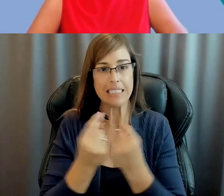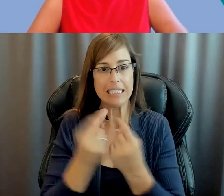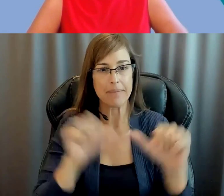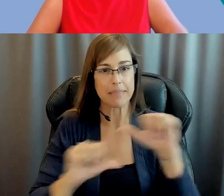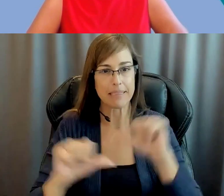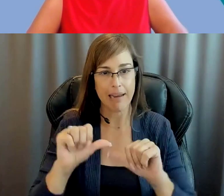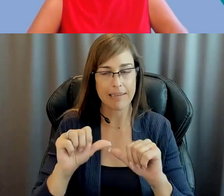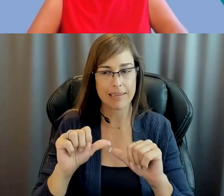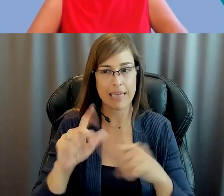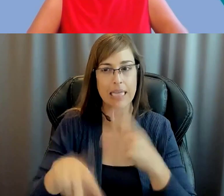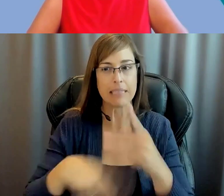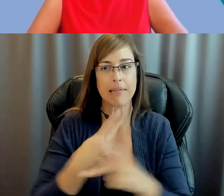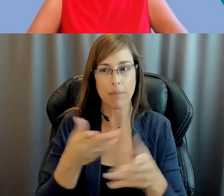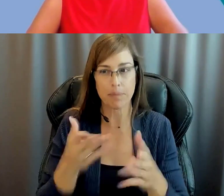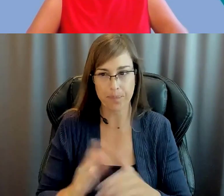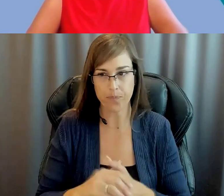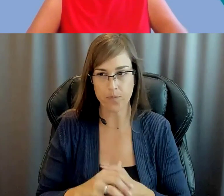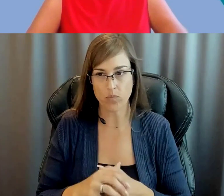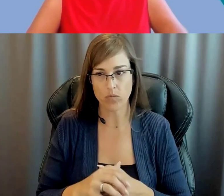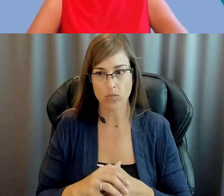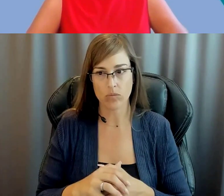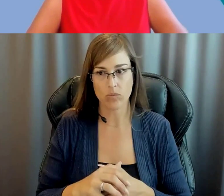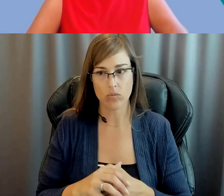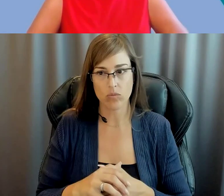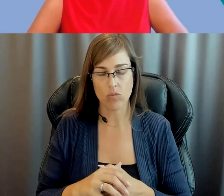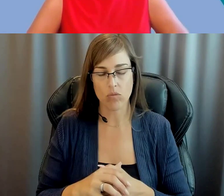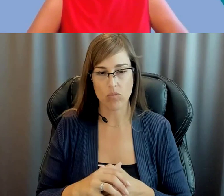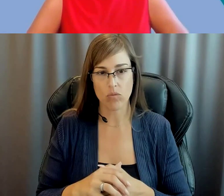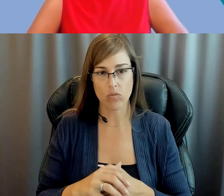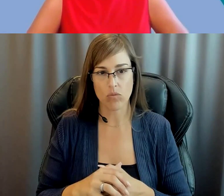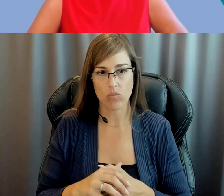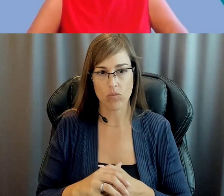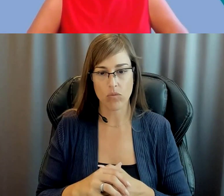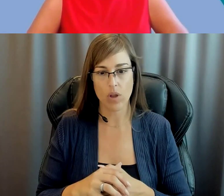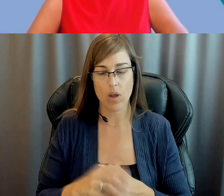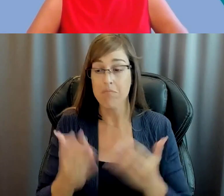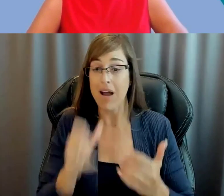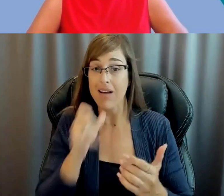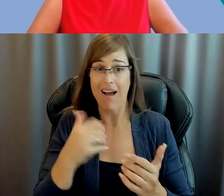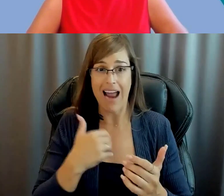when you may not actually have the expertise to understand